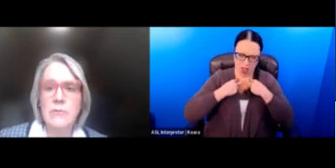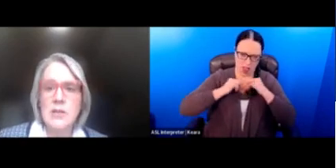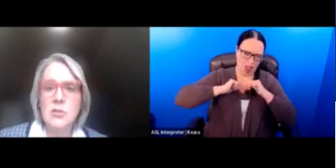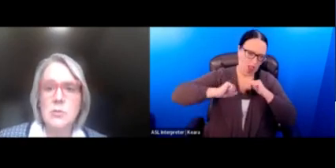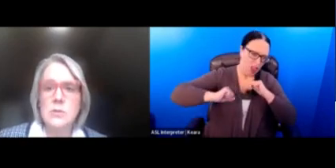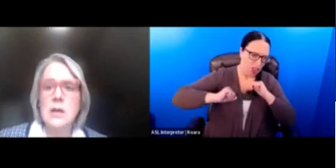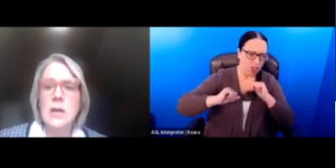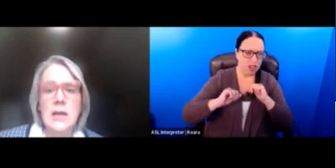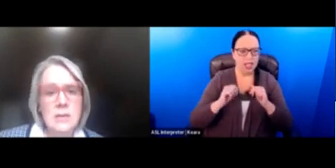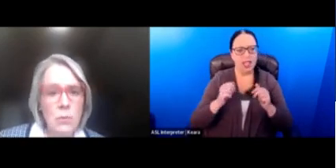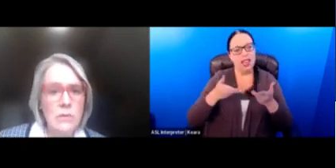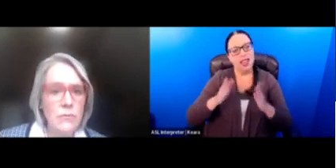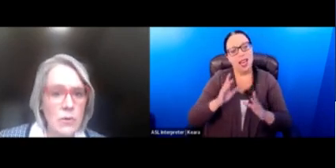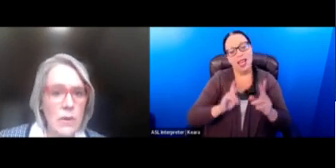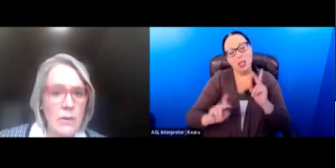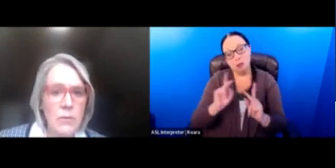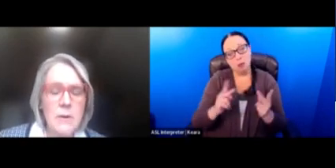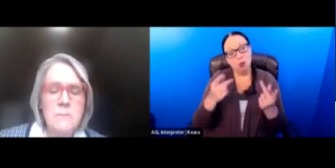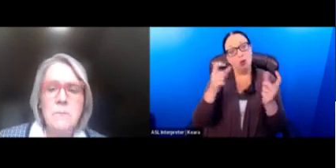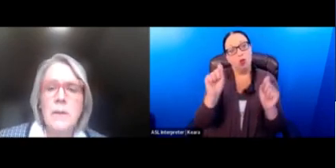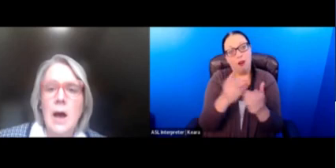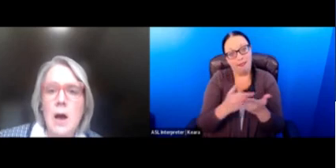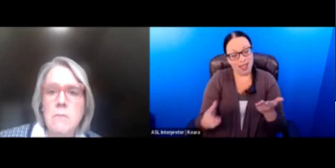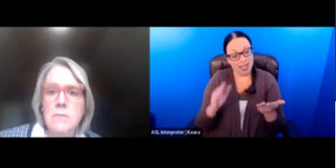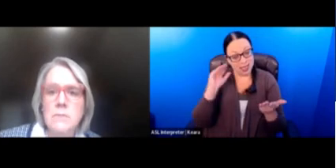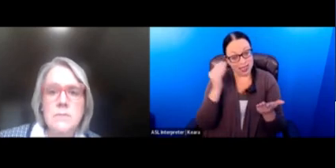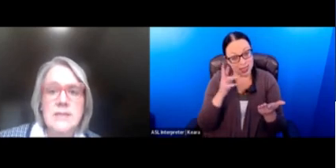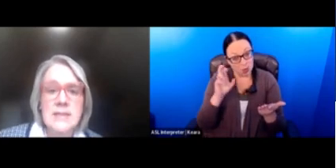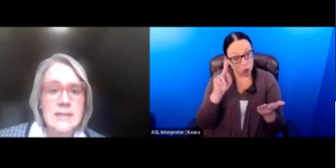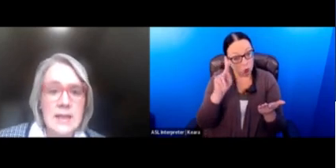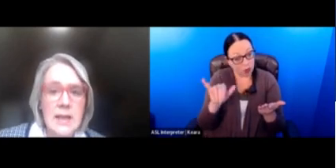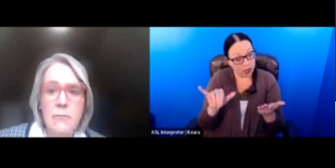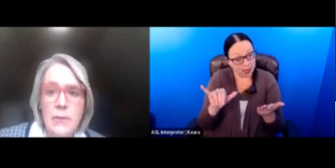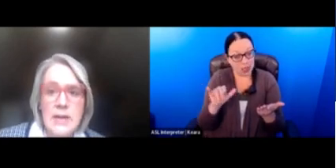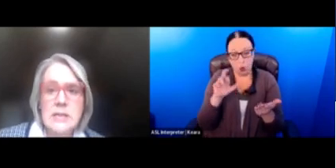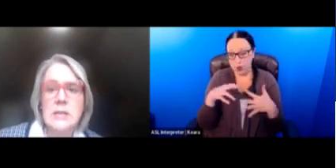professionals is important for growth, dignity, of risk,